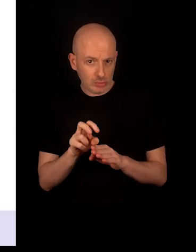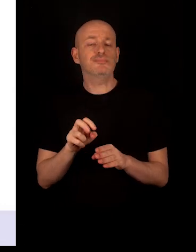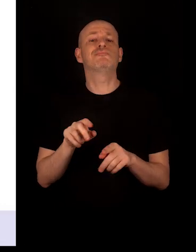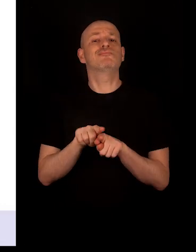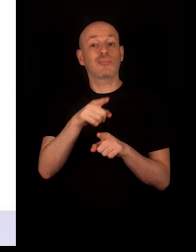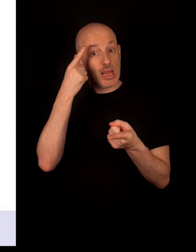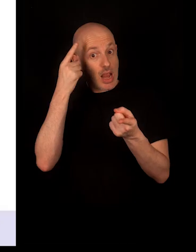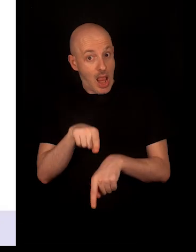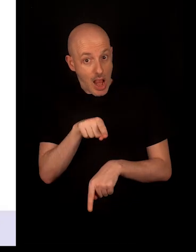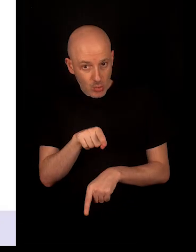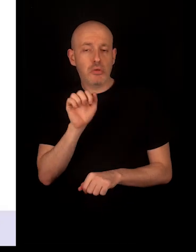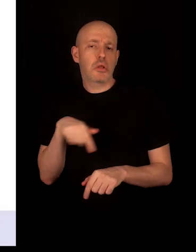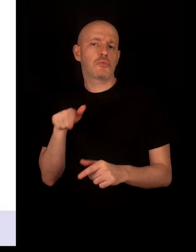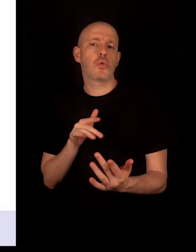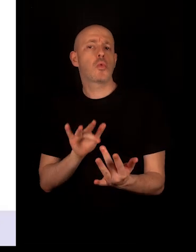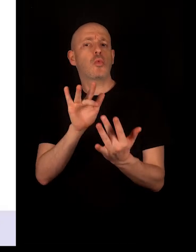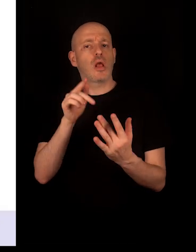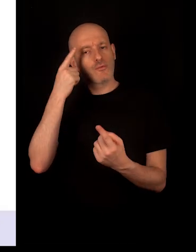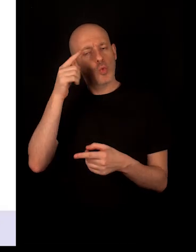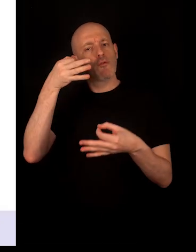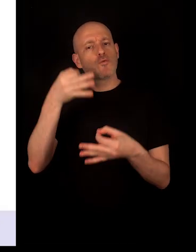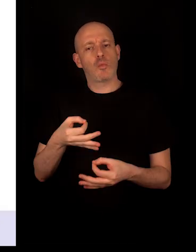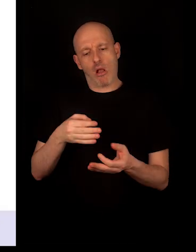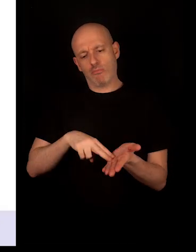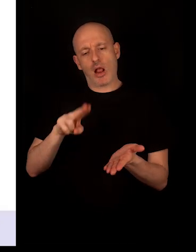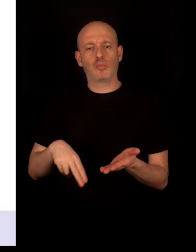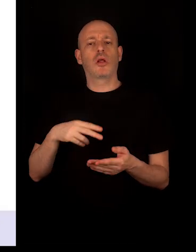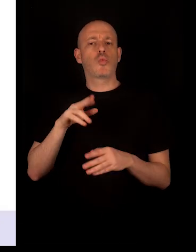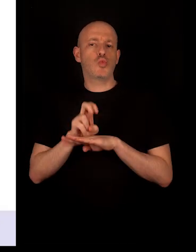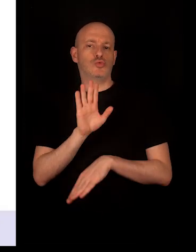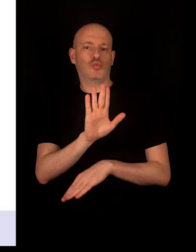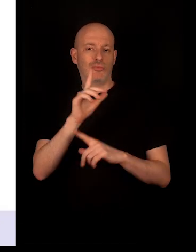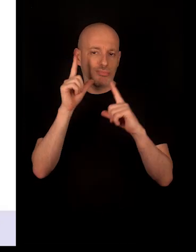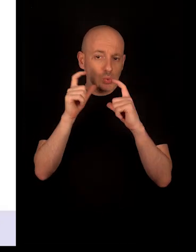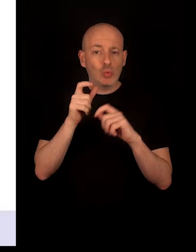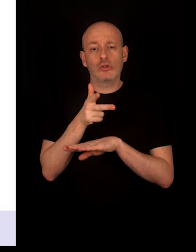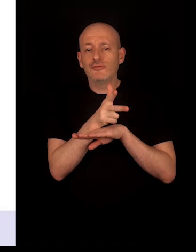If you agree, we may contact you for a formal agreement to use your pictures and videos